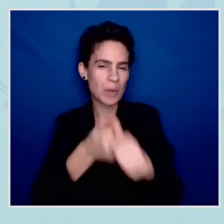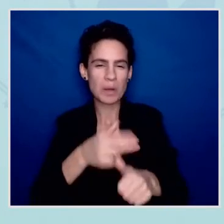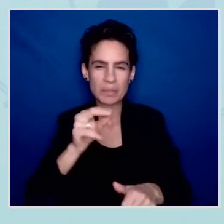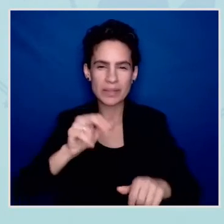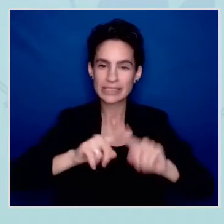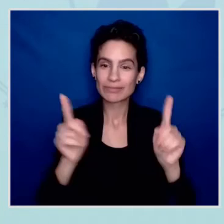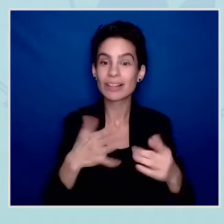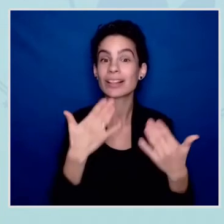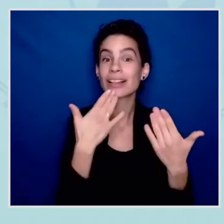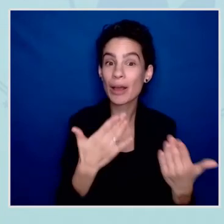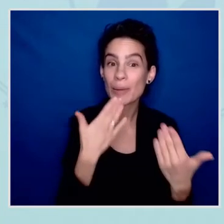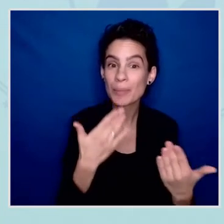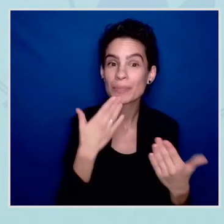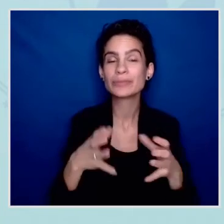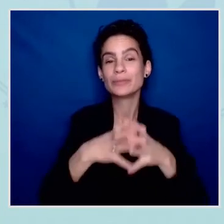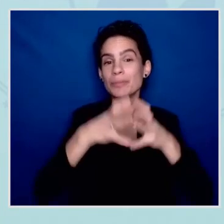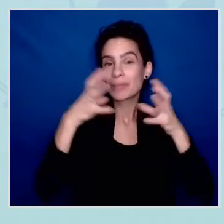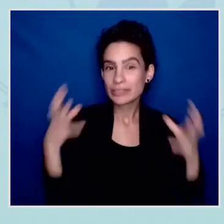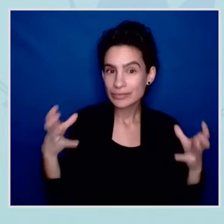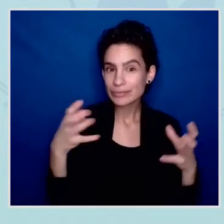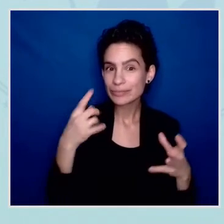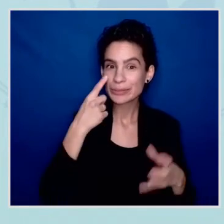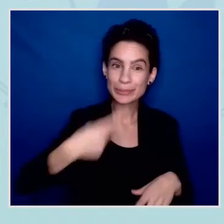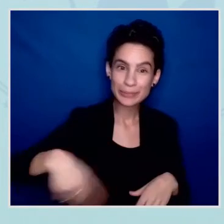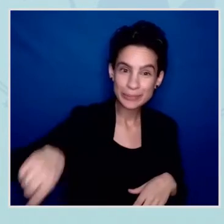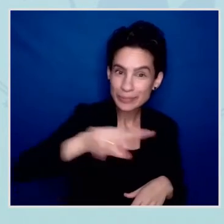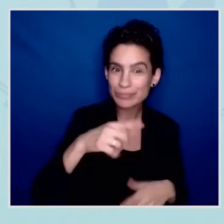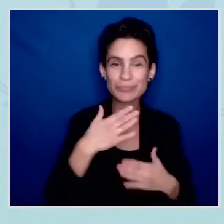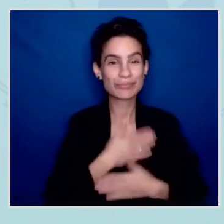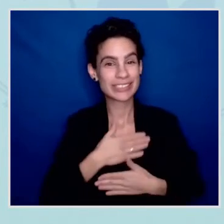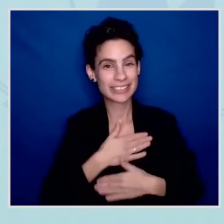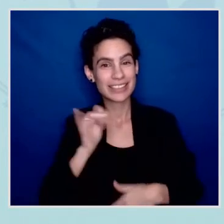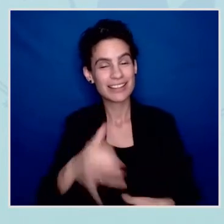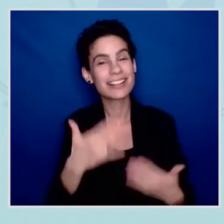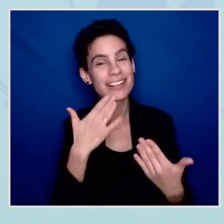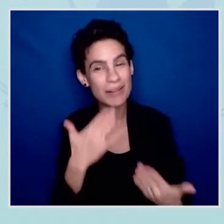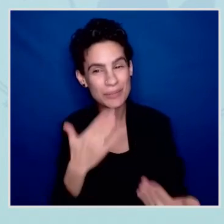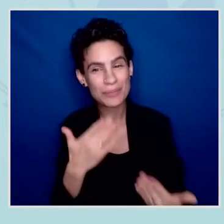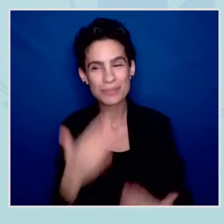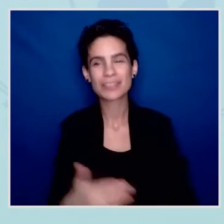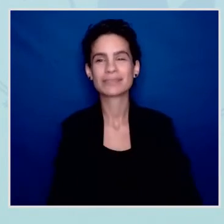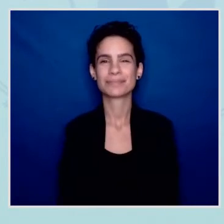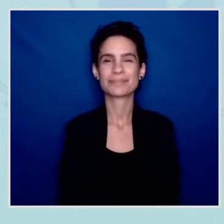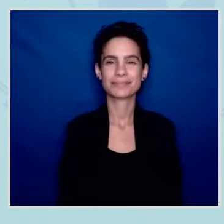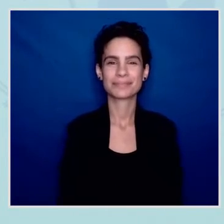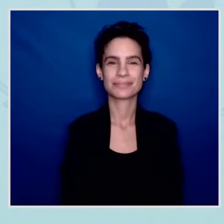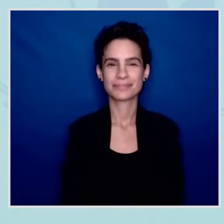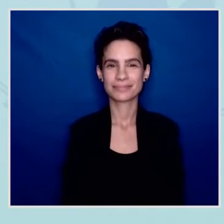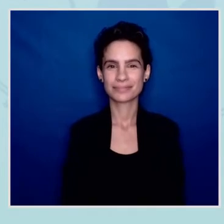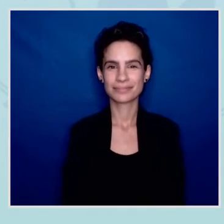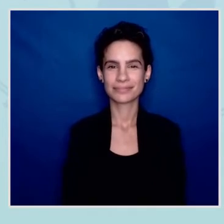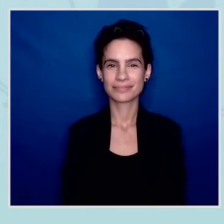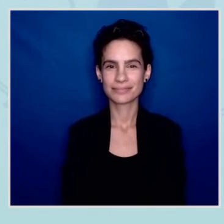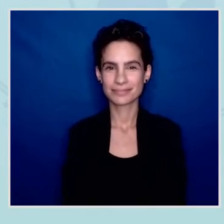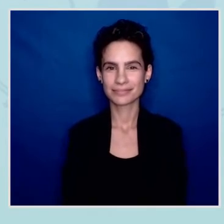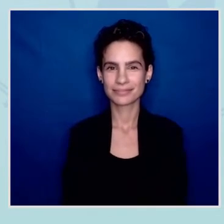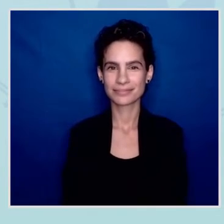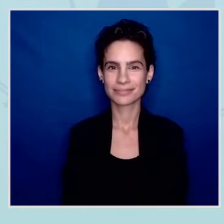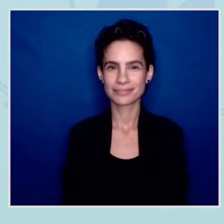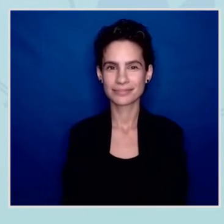TRUMP, BUT THEY DIDN'T SAY GO